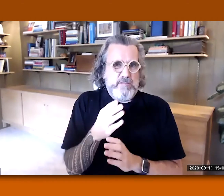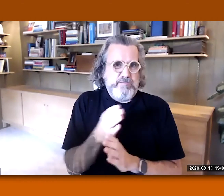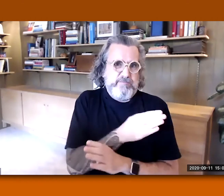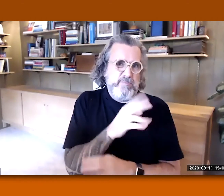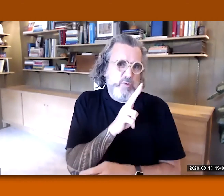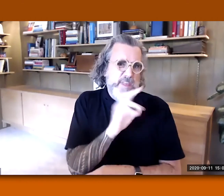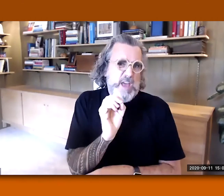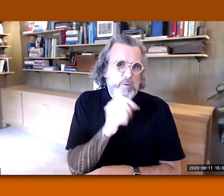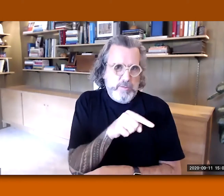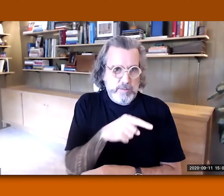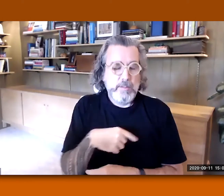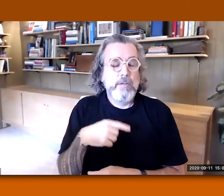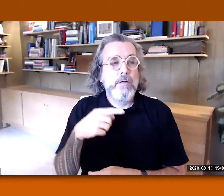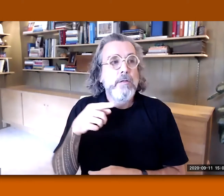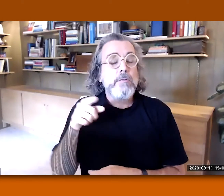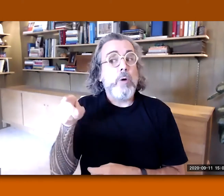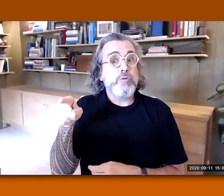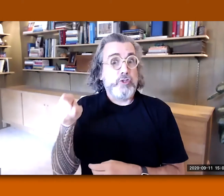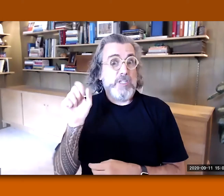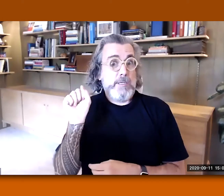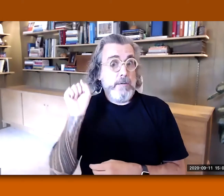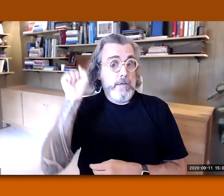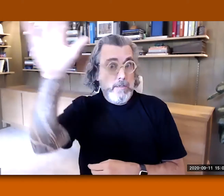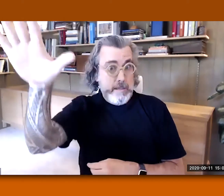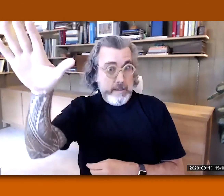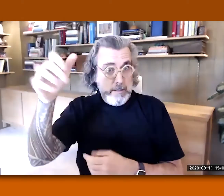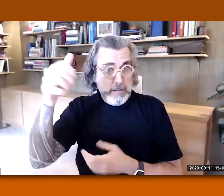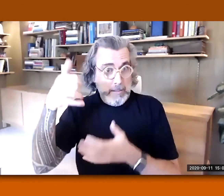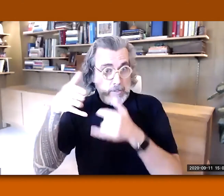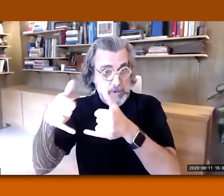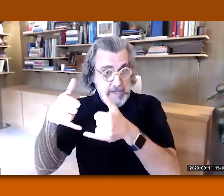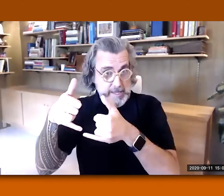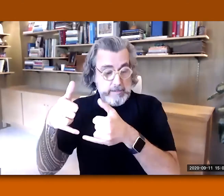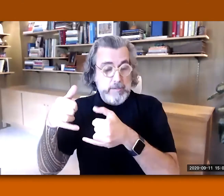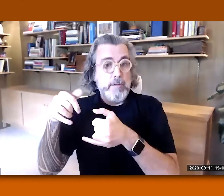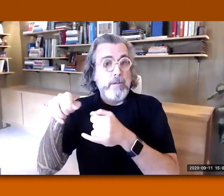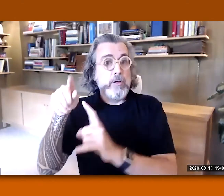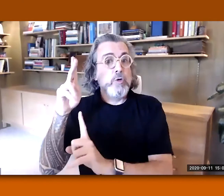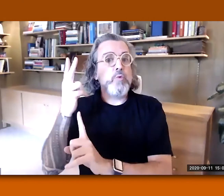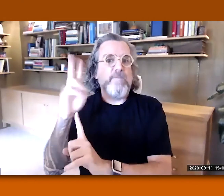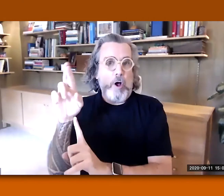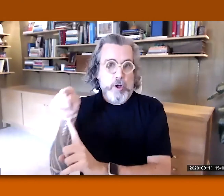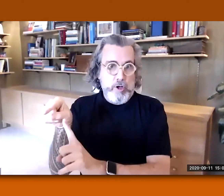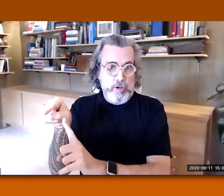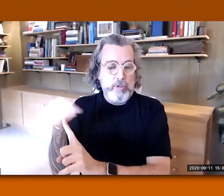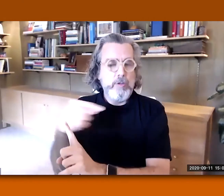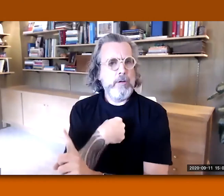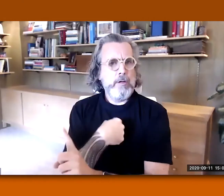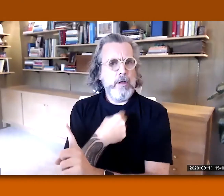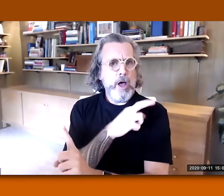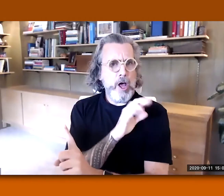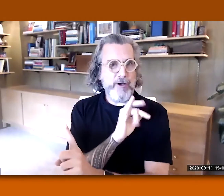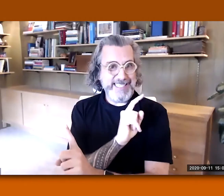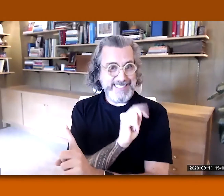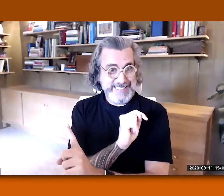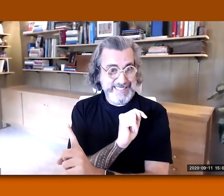but myself, I had just received my Ph.D. in 2000. So when we submitted the grant together,